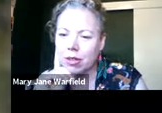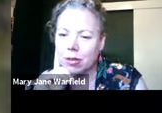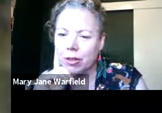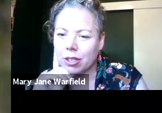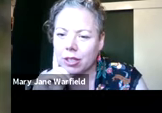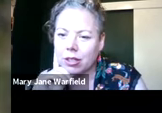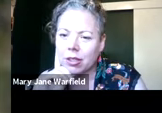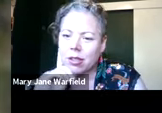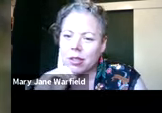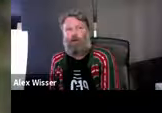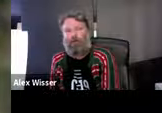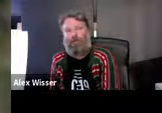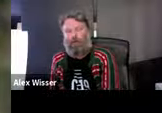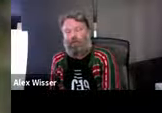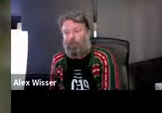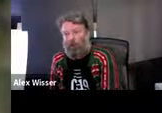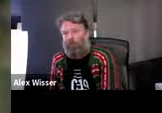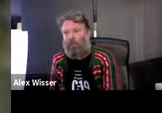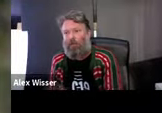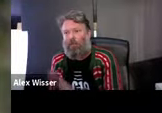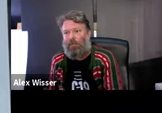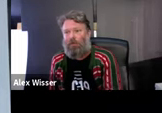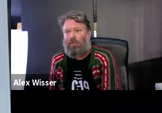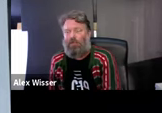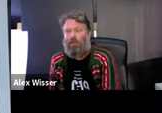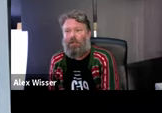motivated you to have that kind of activity with the community? >> ALEX